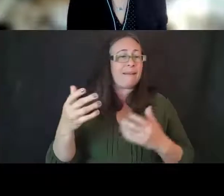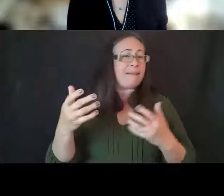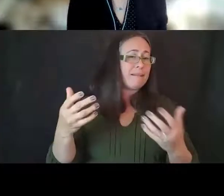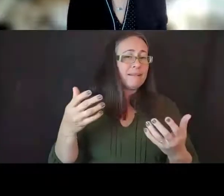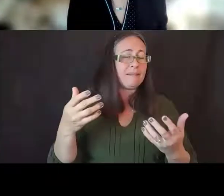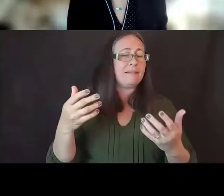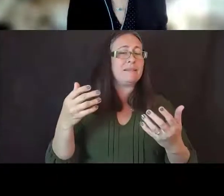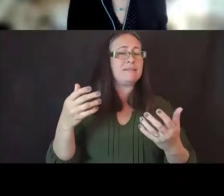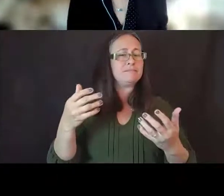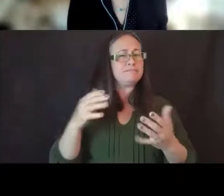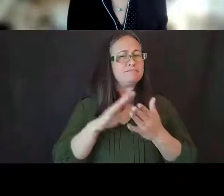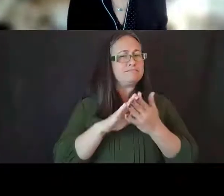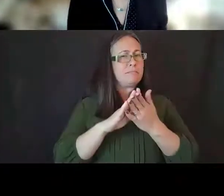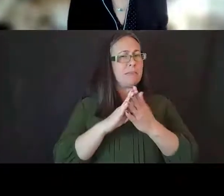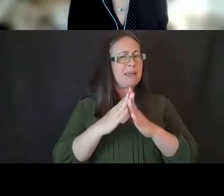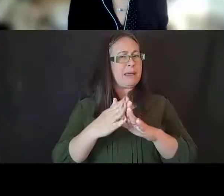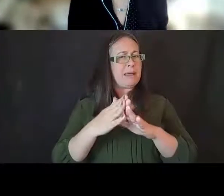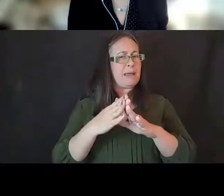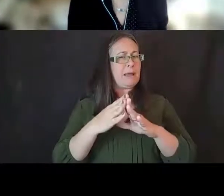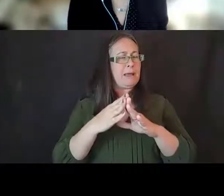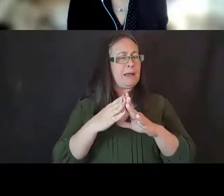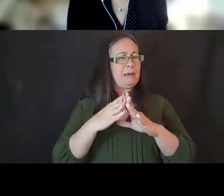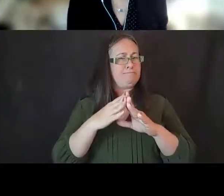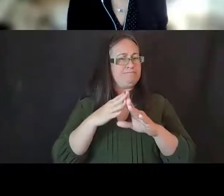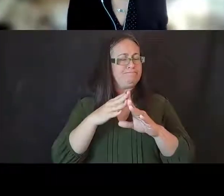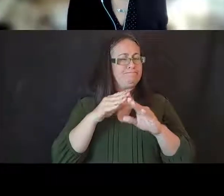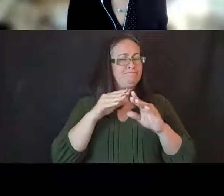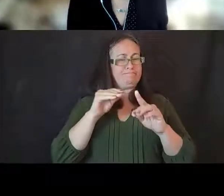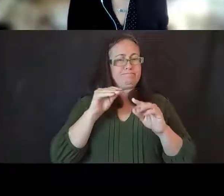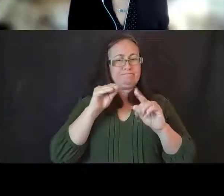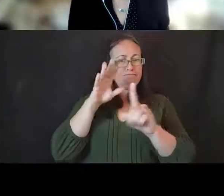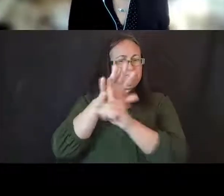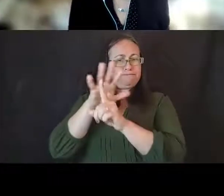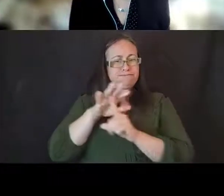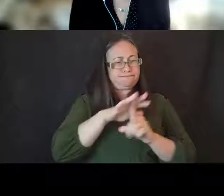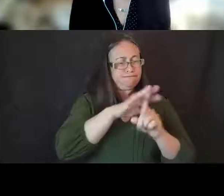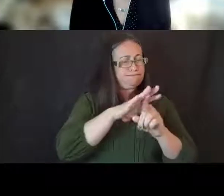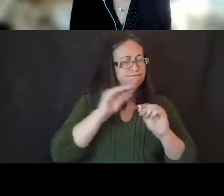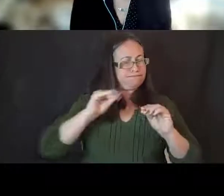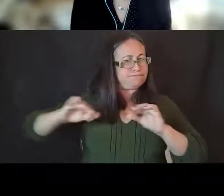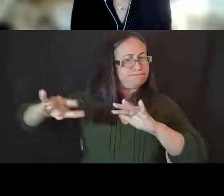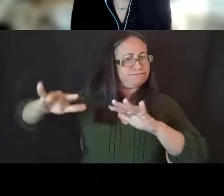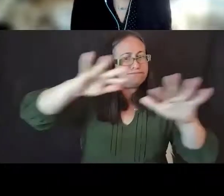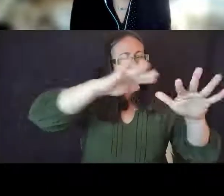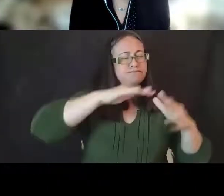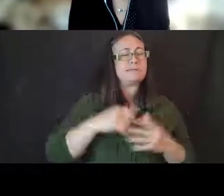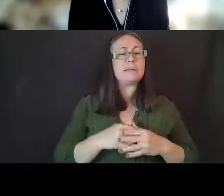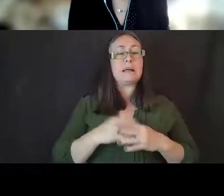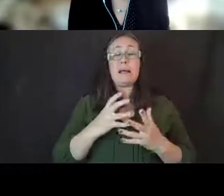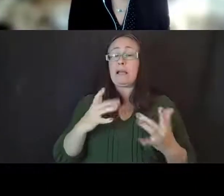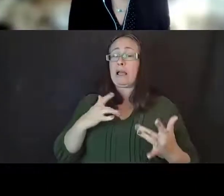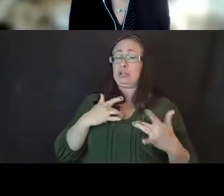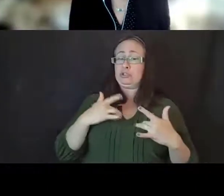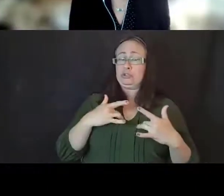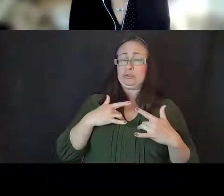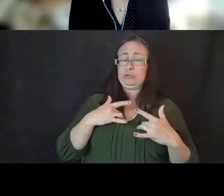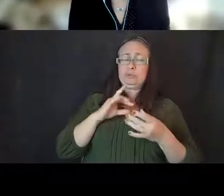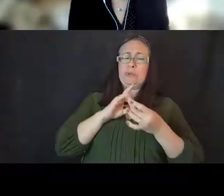It became very pervasive at that point. And one thing I'll mention is that a lot of the concerns were around preclinical research.